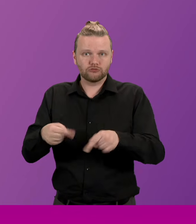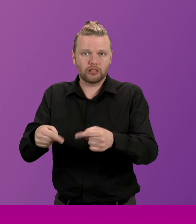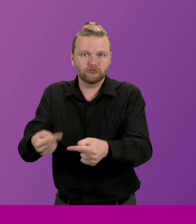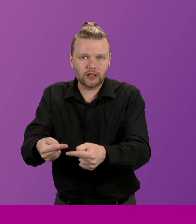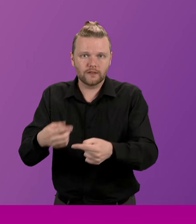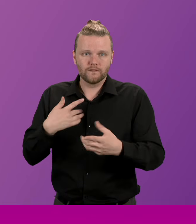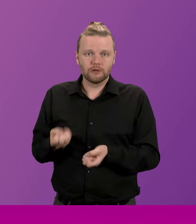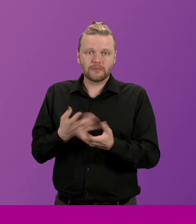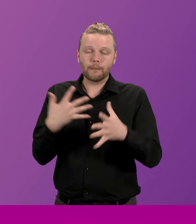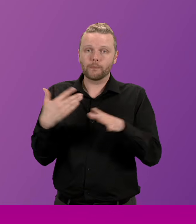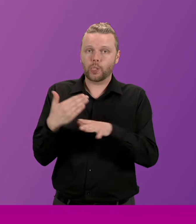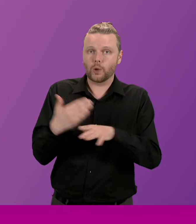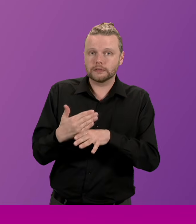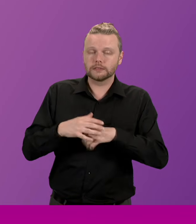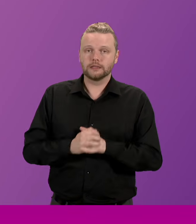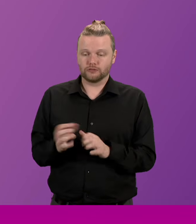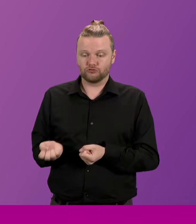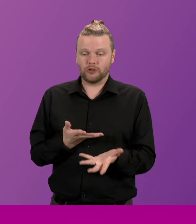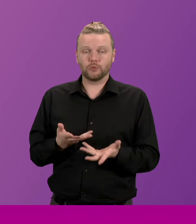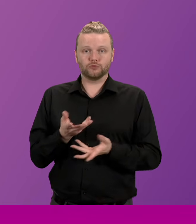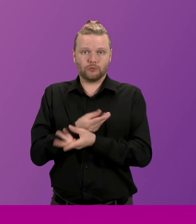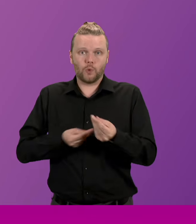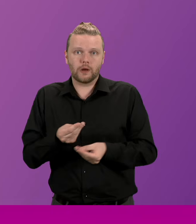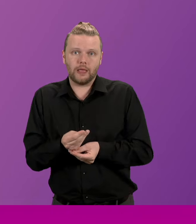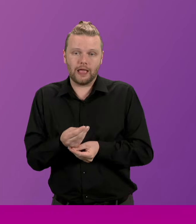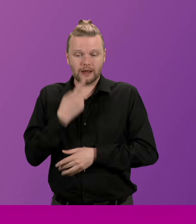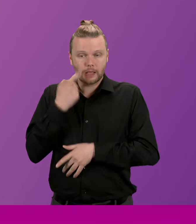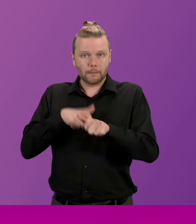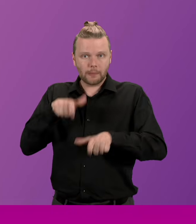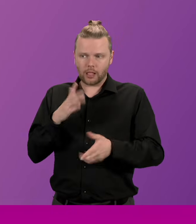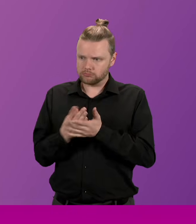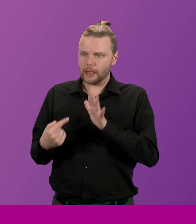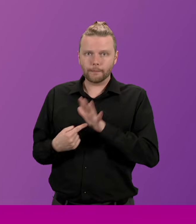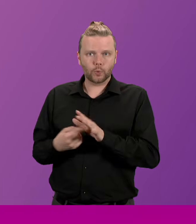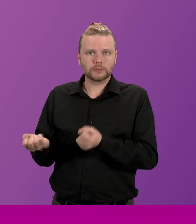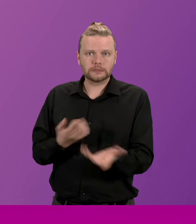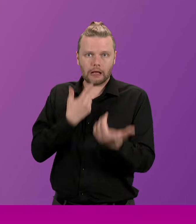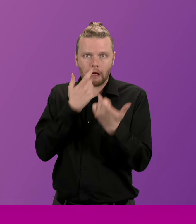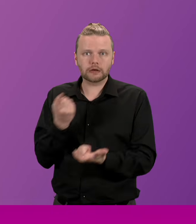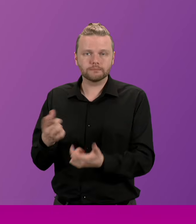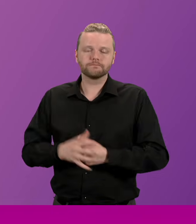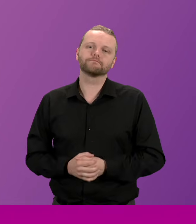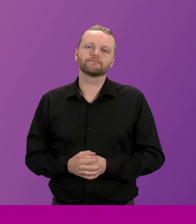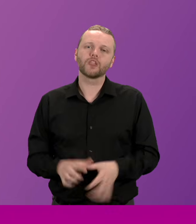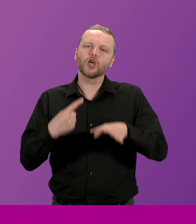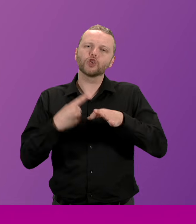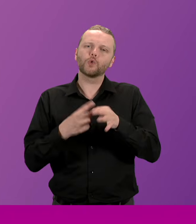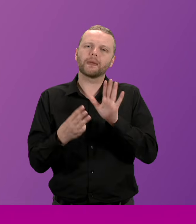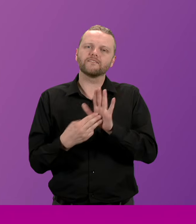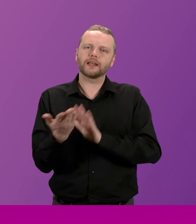employees to contribute to our economy, and young people have a vital contribution to make to that.